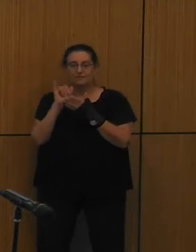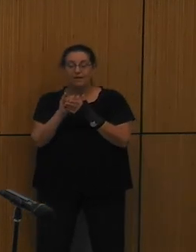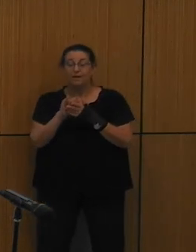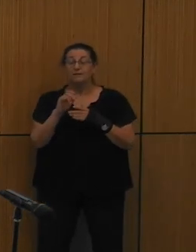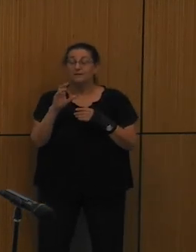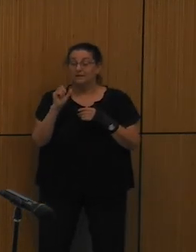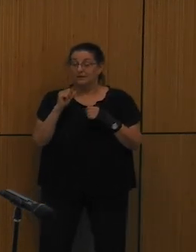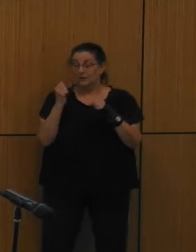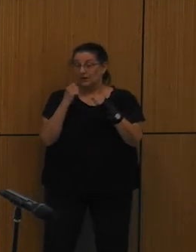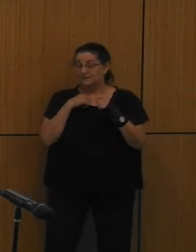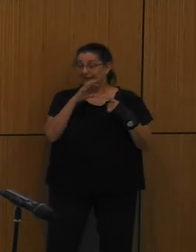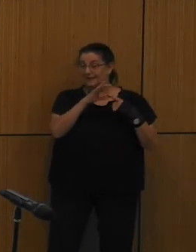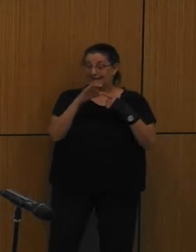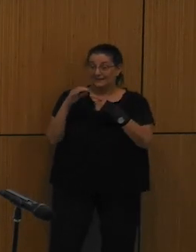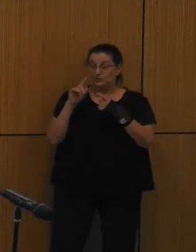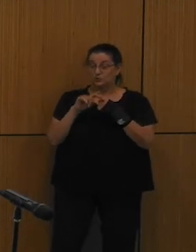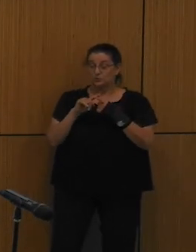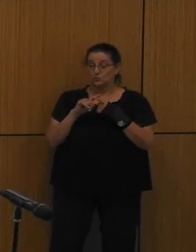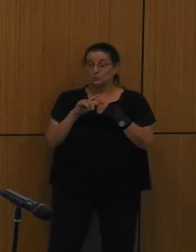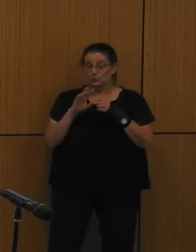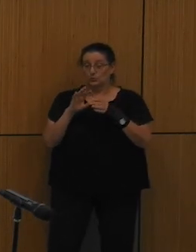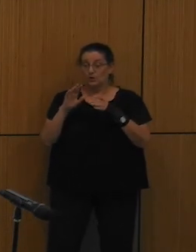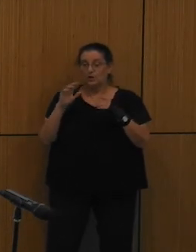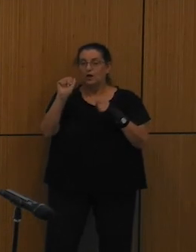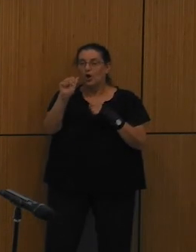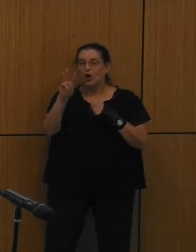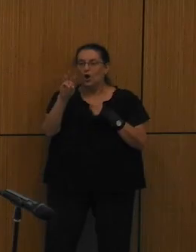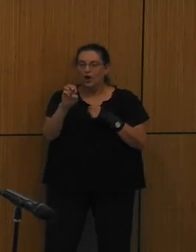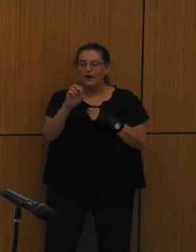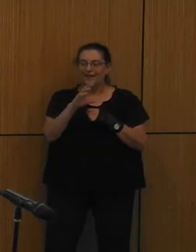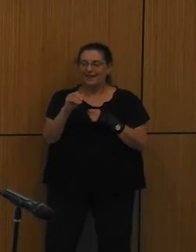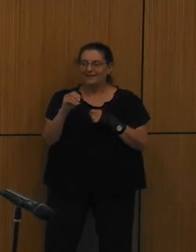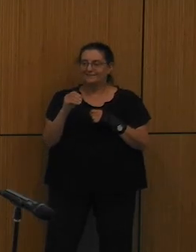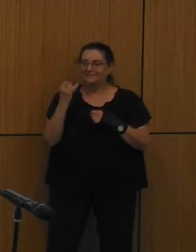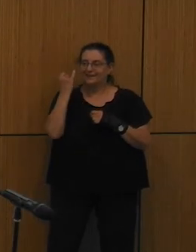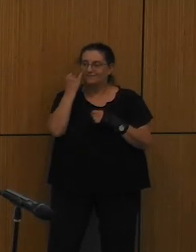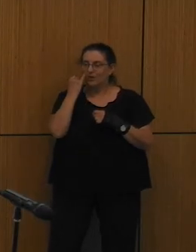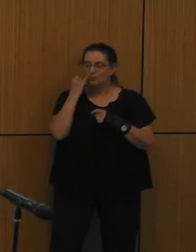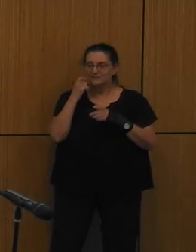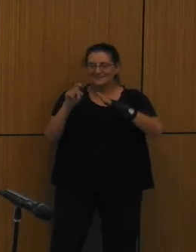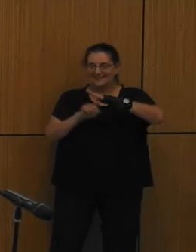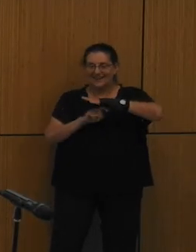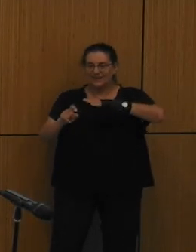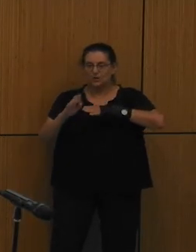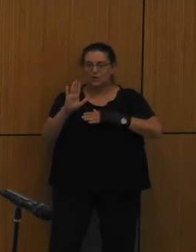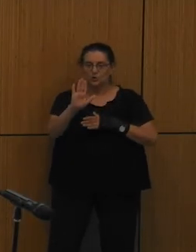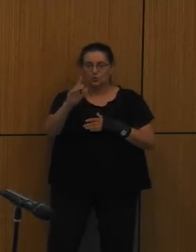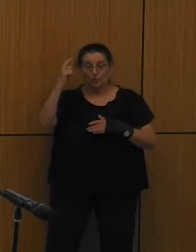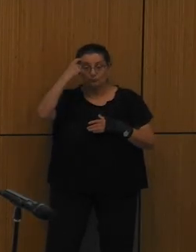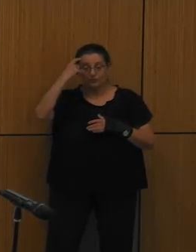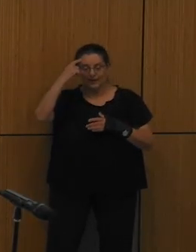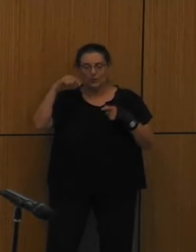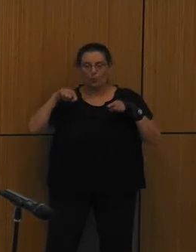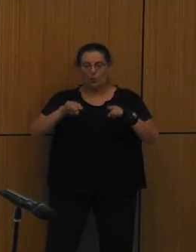In other settings, like if I was scanning everybody's brains here while you're looking at microbes or while you're looking at images